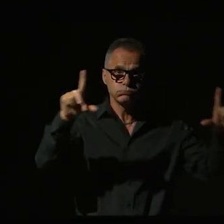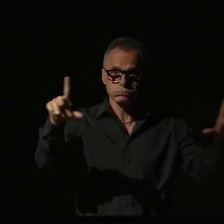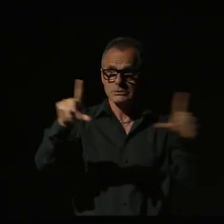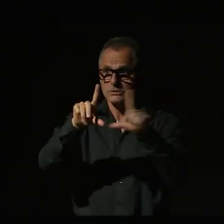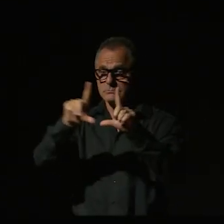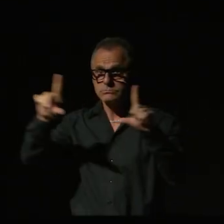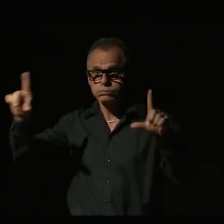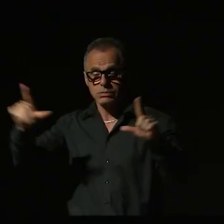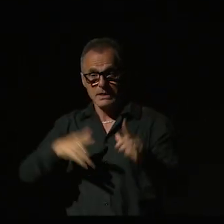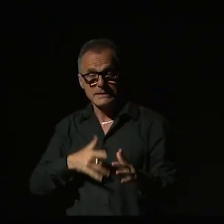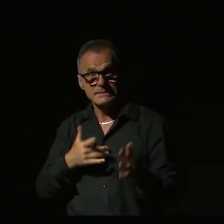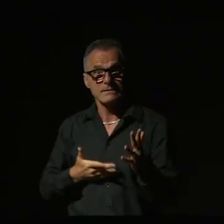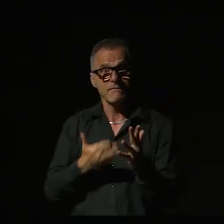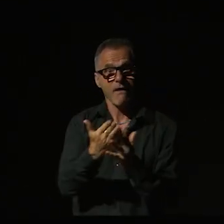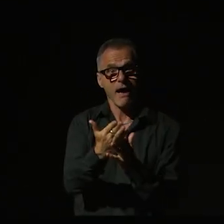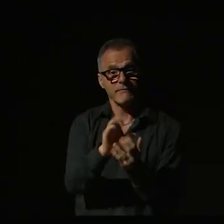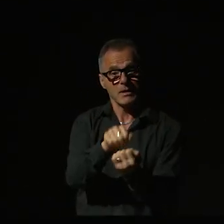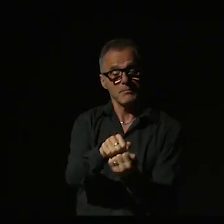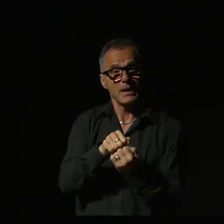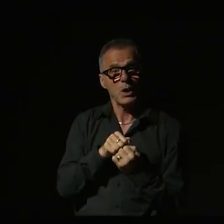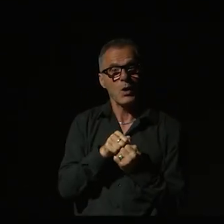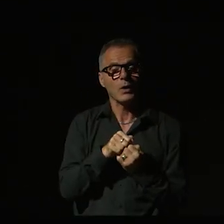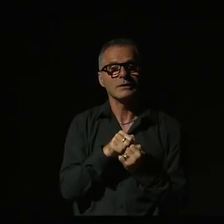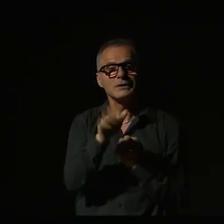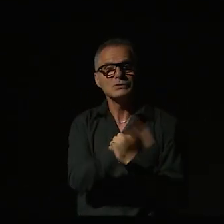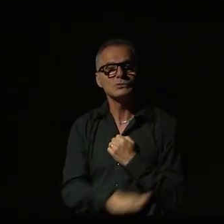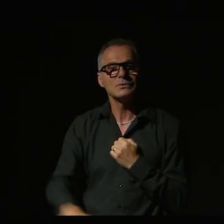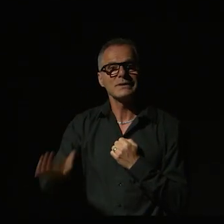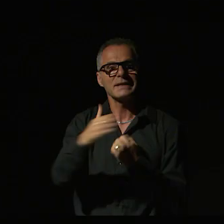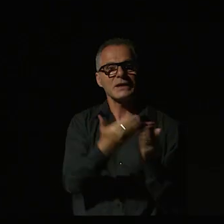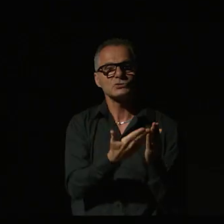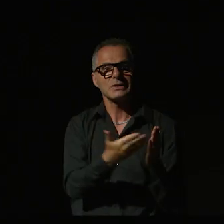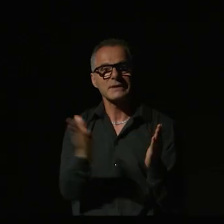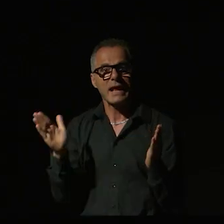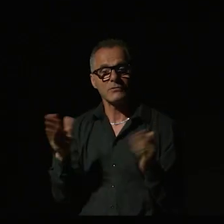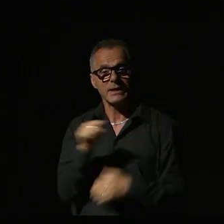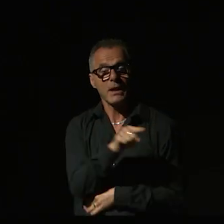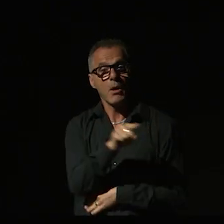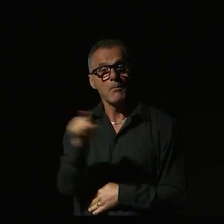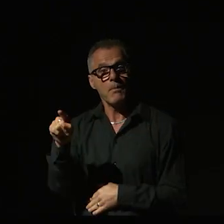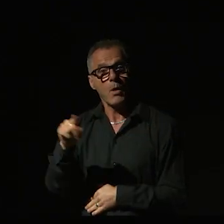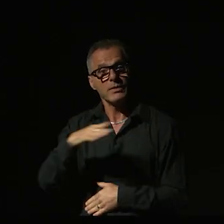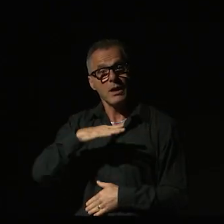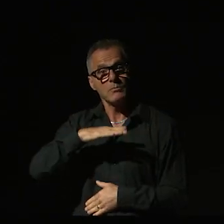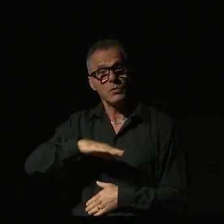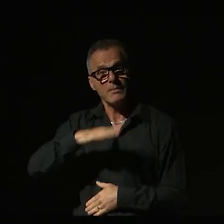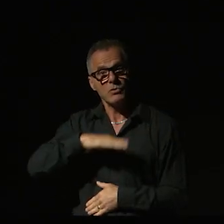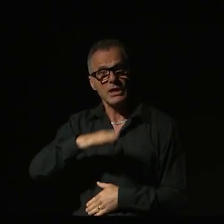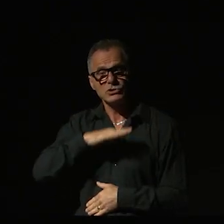to the collection of the National Gallery. The cartoons that were made in preparation for one of the most significant artistic achievements